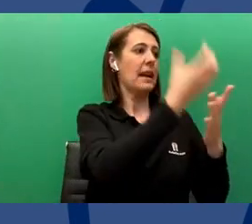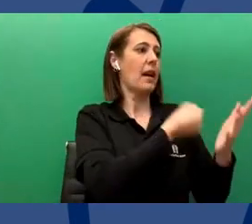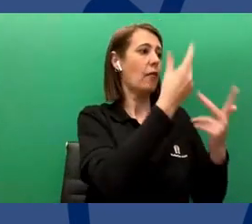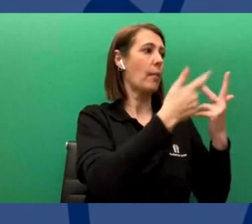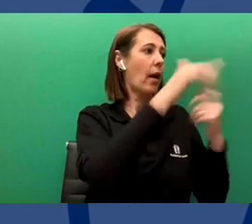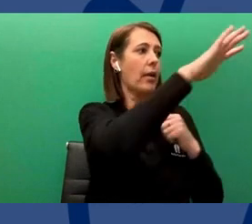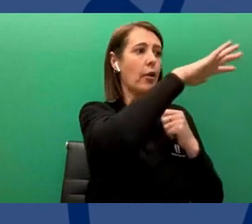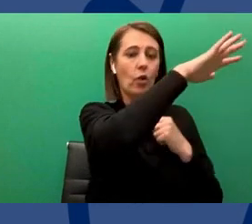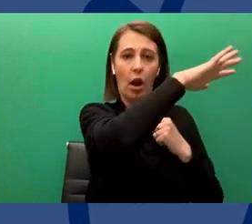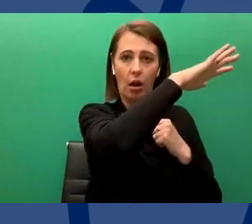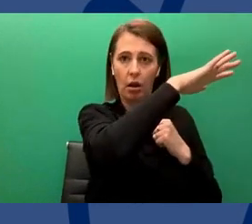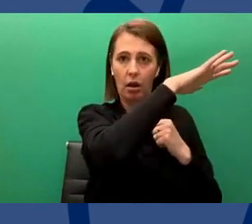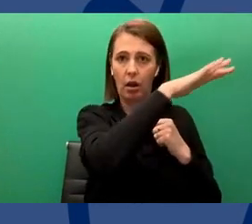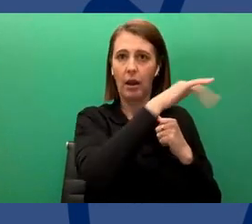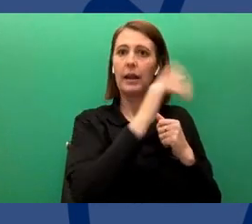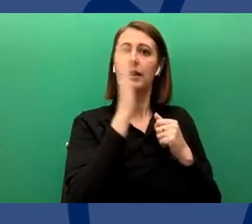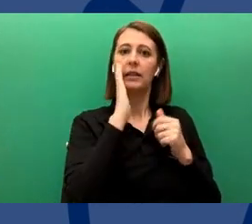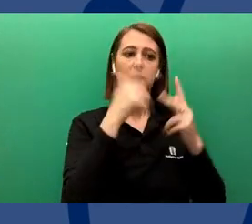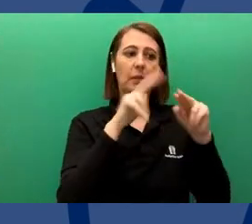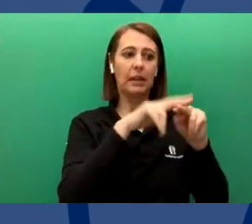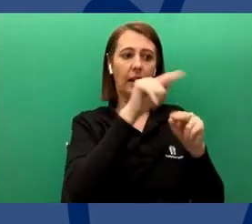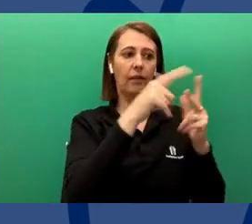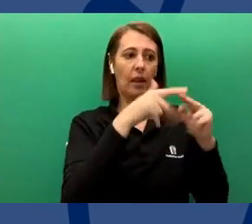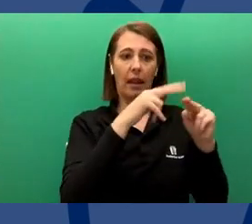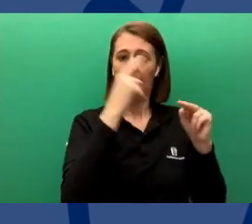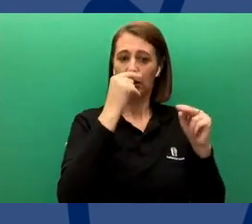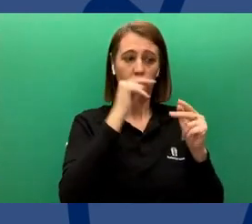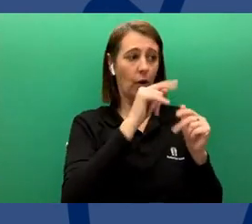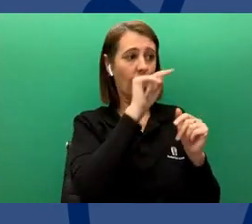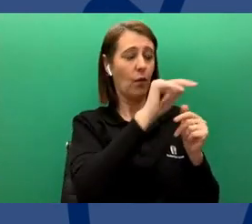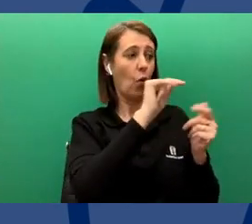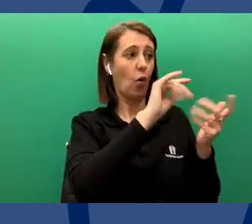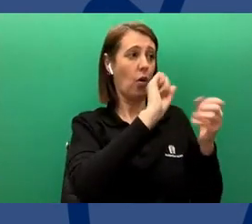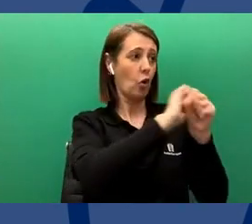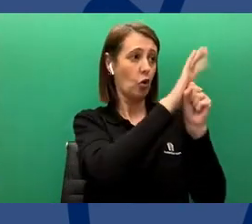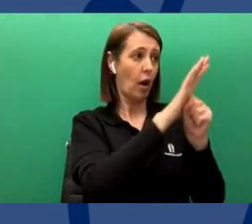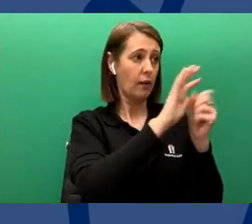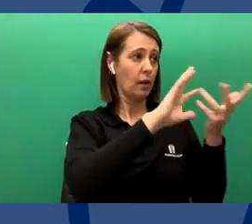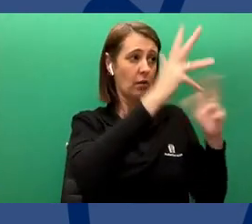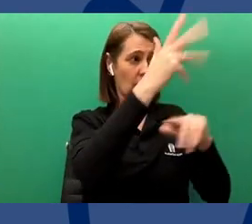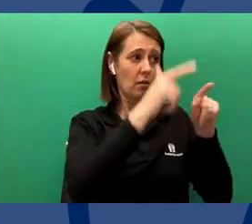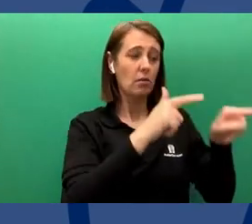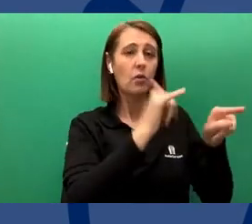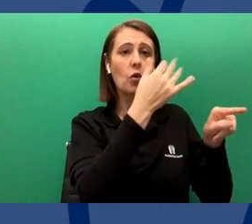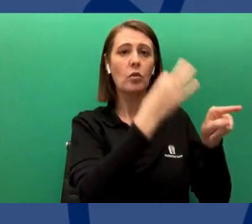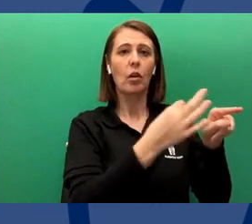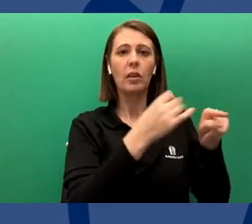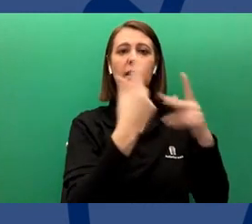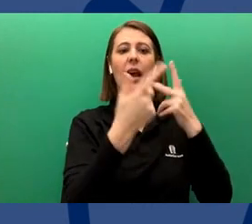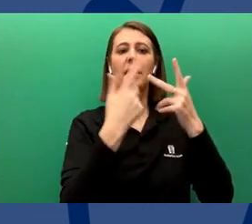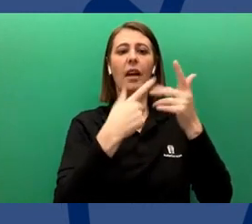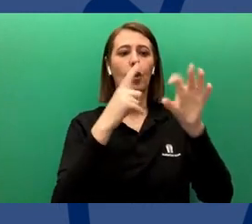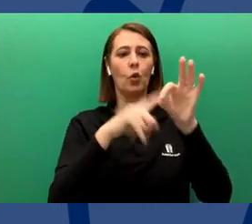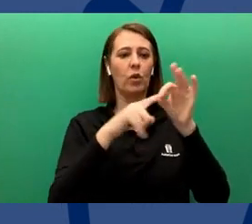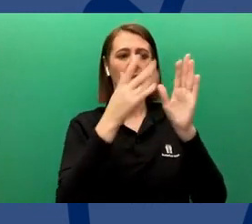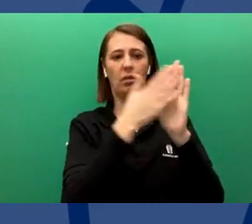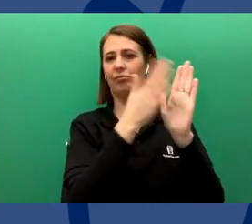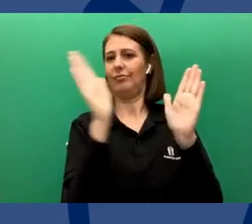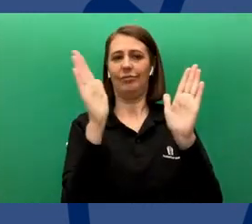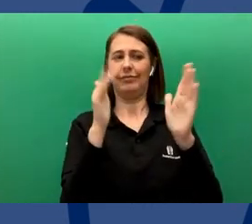not they are eligible for the COVID‑19 disaster payment is another question outside the scope of this example.